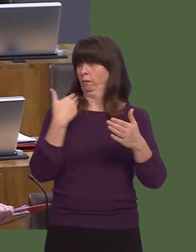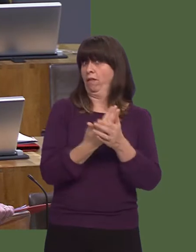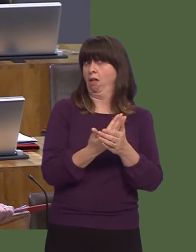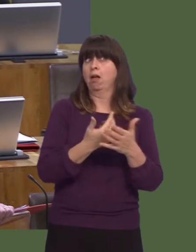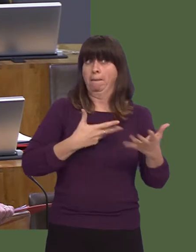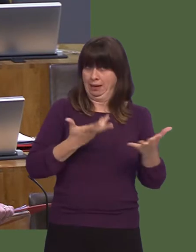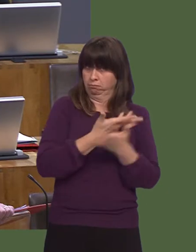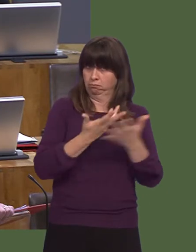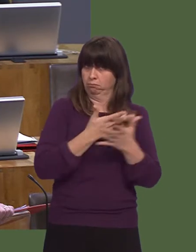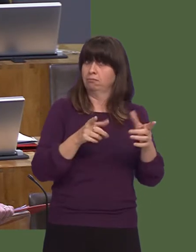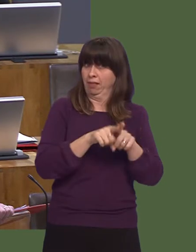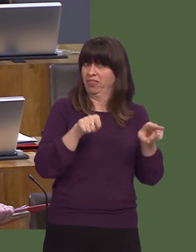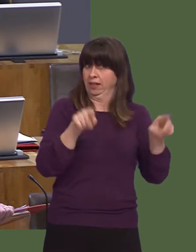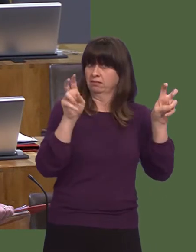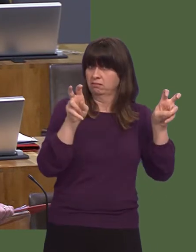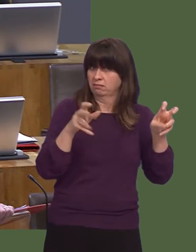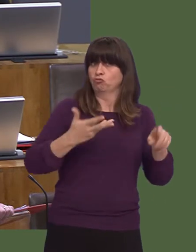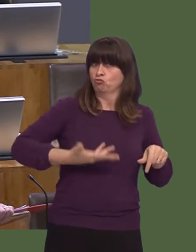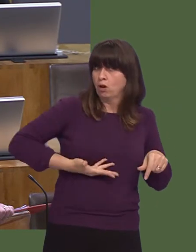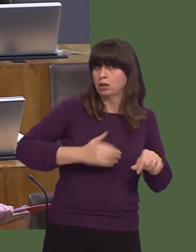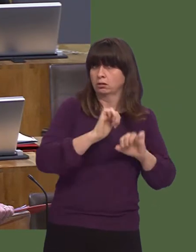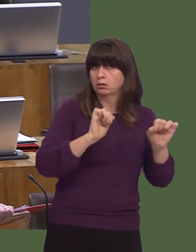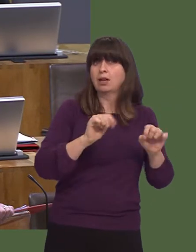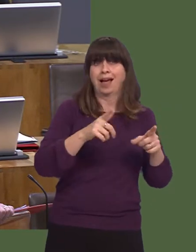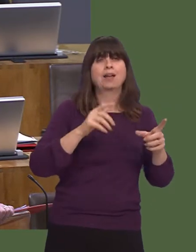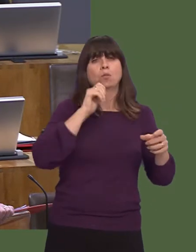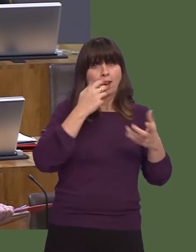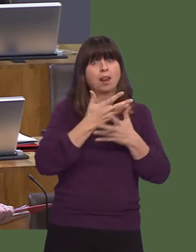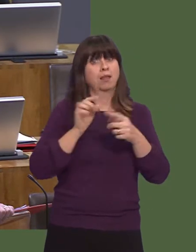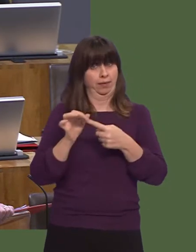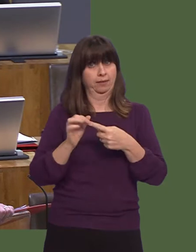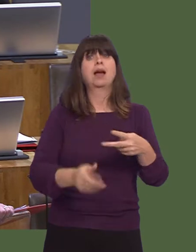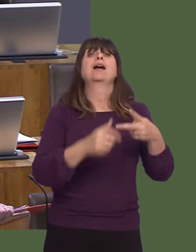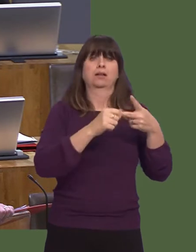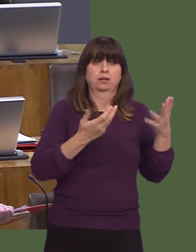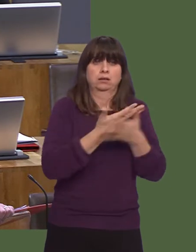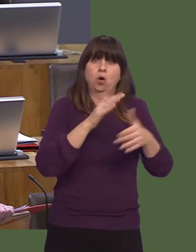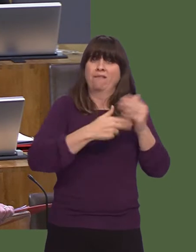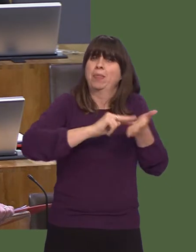yn rhan o'r trafod yngl˝n ‚'r cynllun ei hunan. A gaf i ddweud hefyd y bydd y cynllun